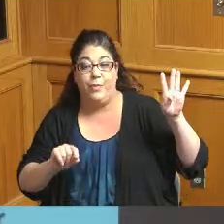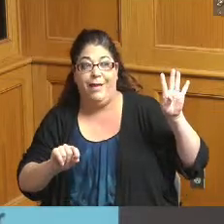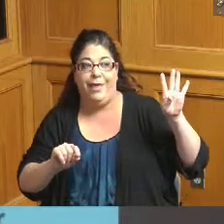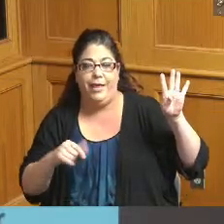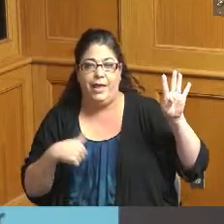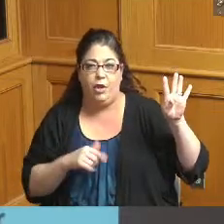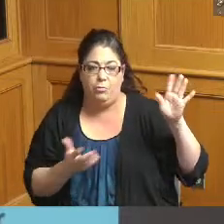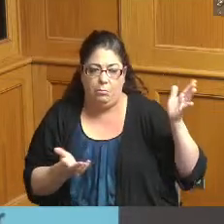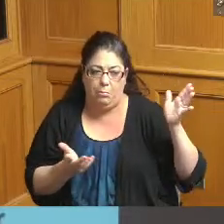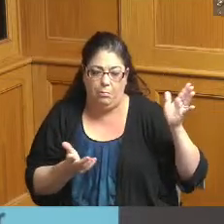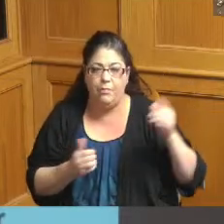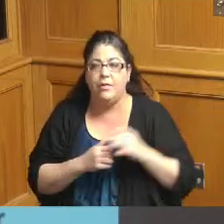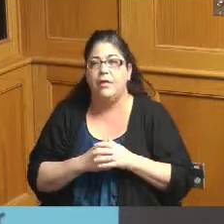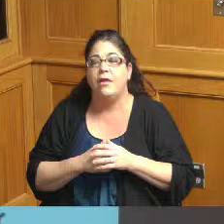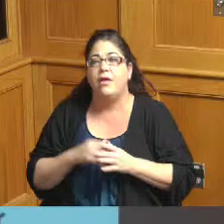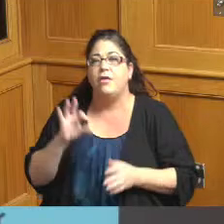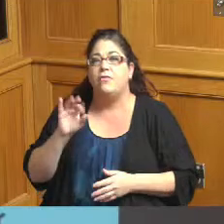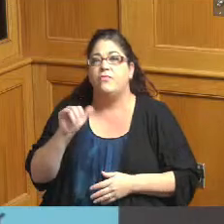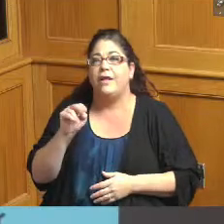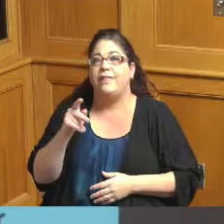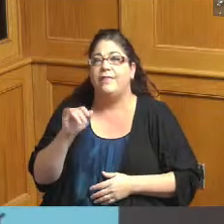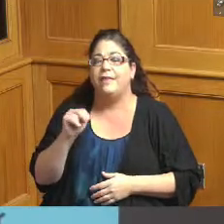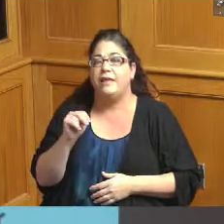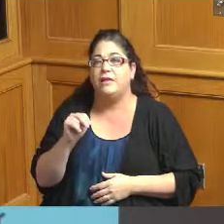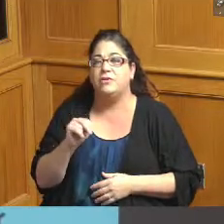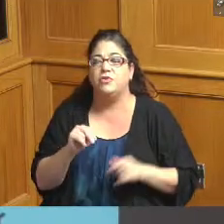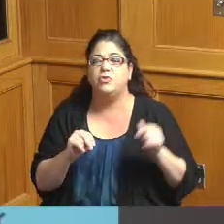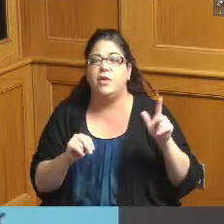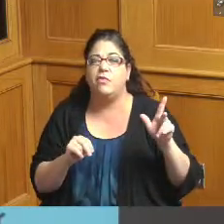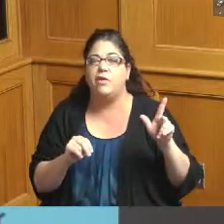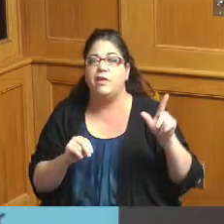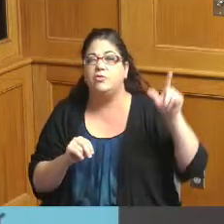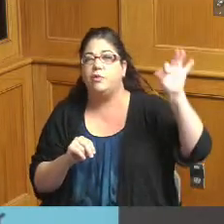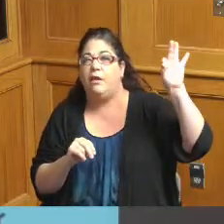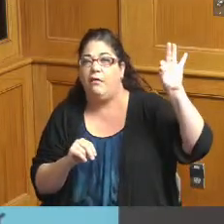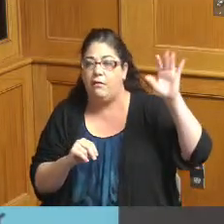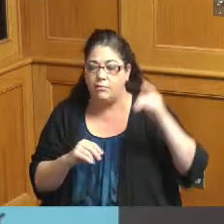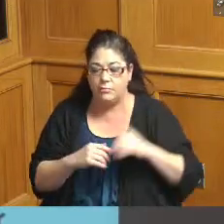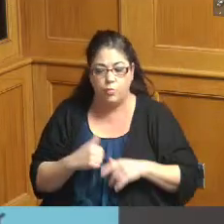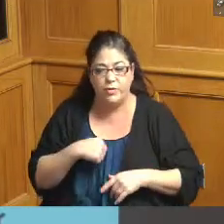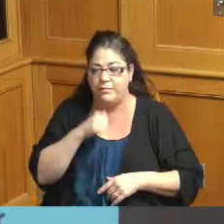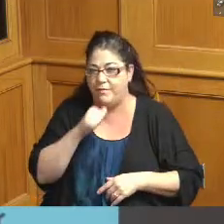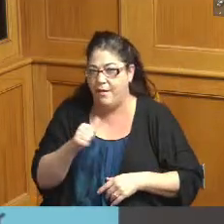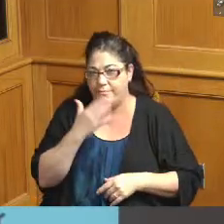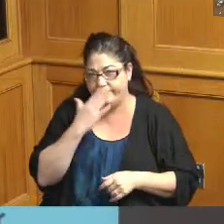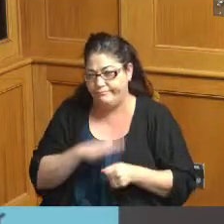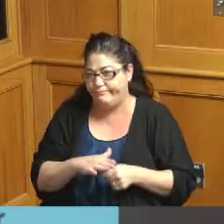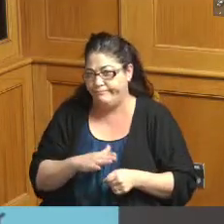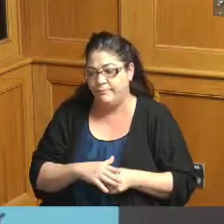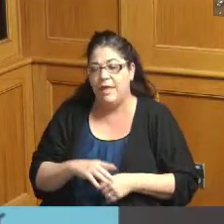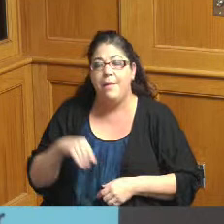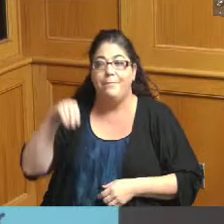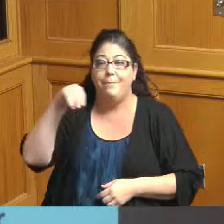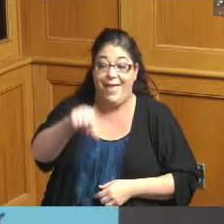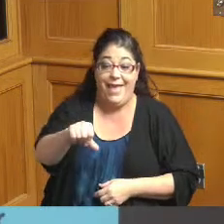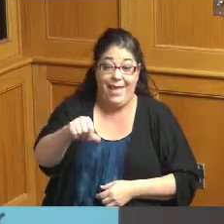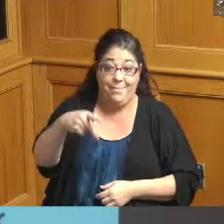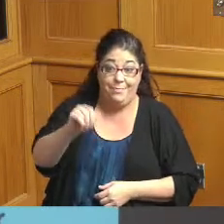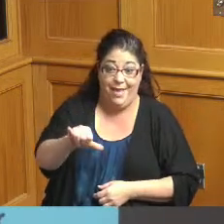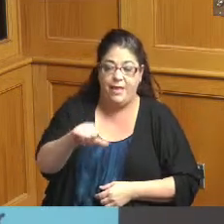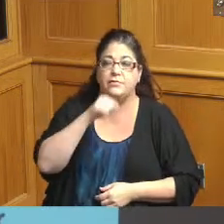I think is at 23.29 We also recognize pay is not the only incentive to get employees in the front